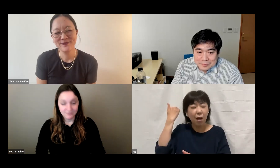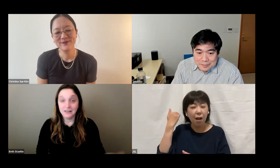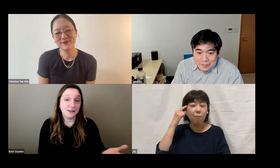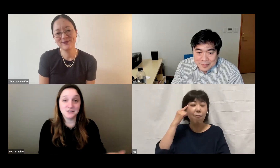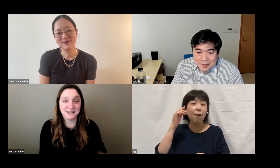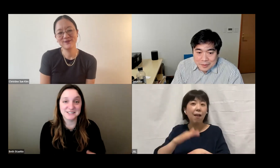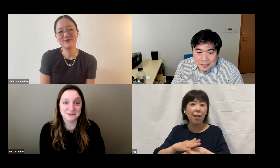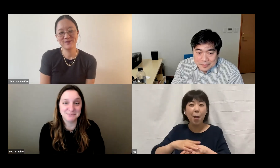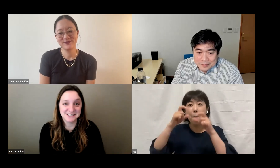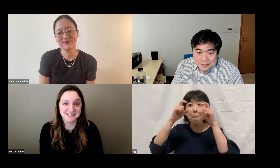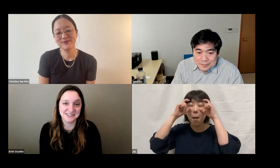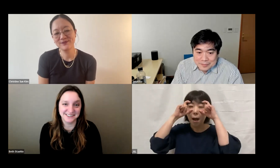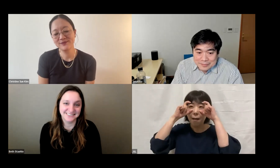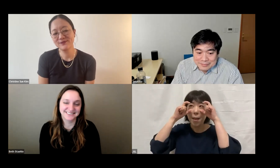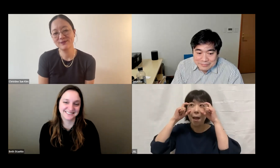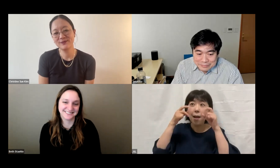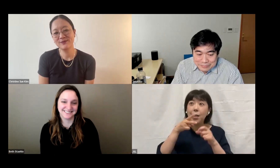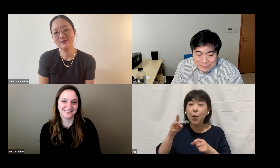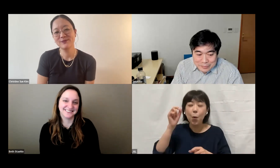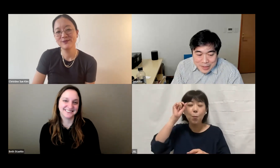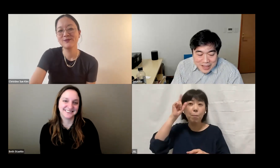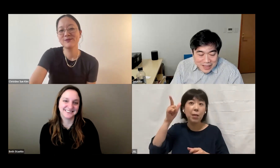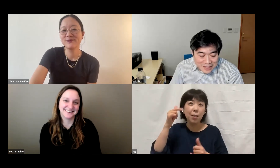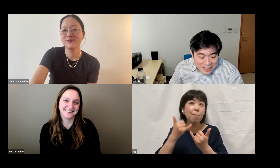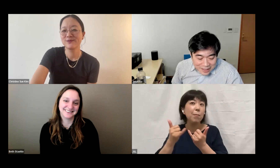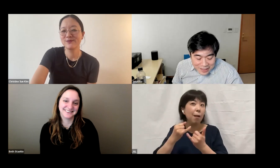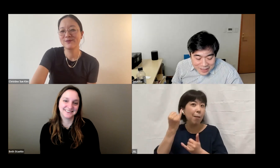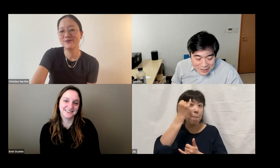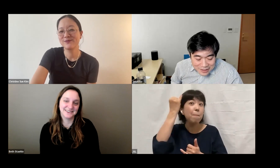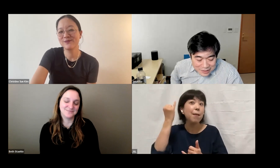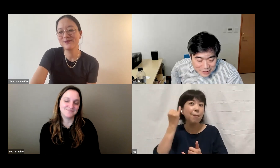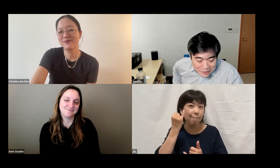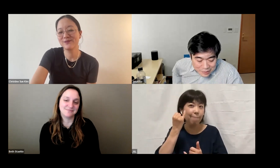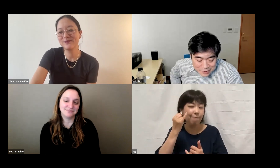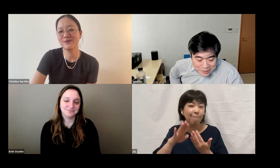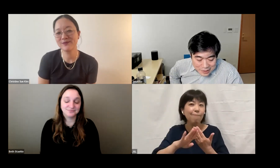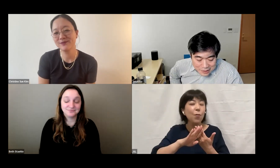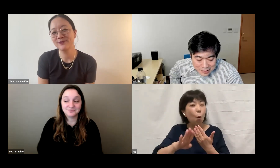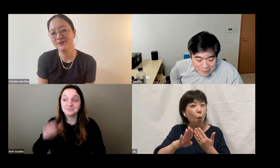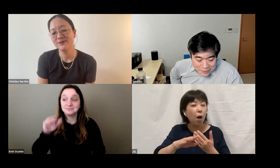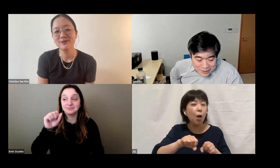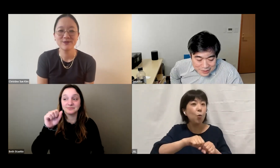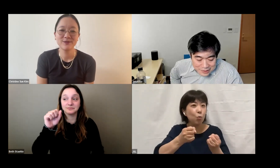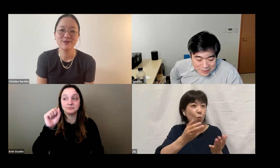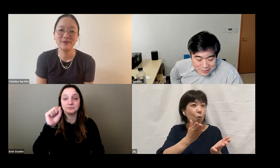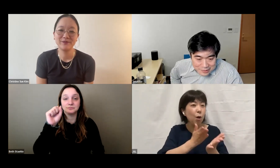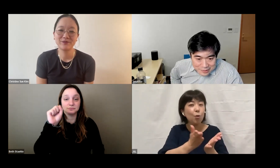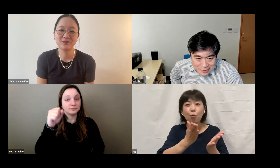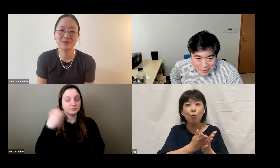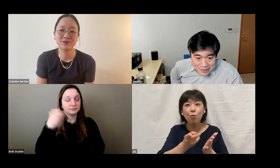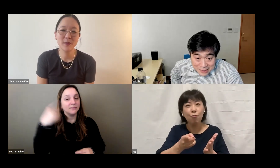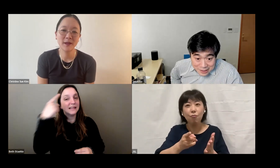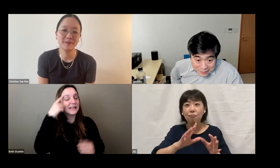And I also think it's a good place to start. Yeah, I think there's a lot of it is in design.